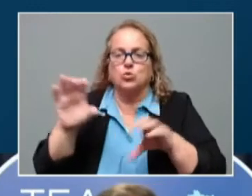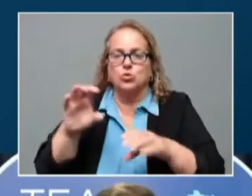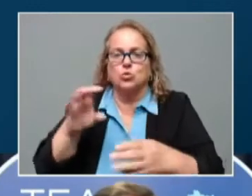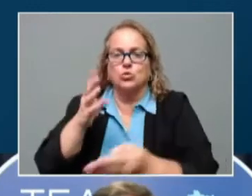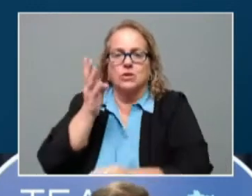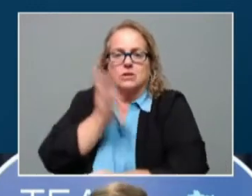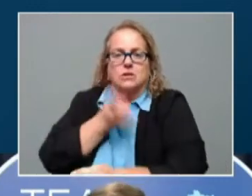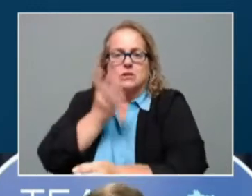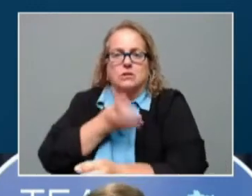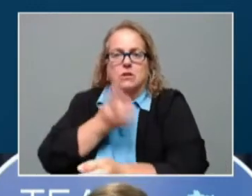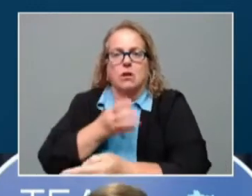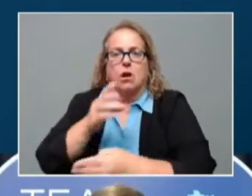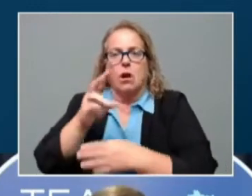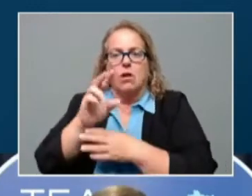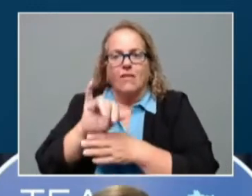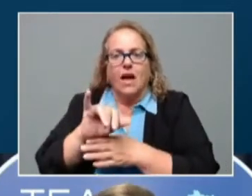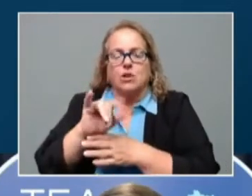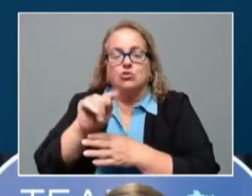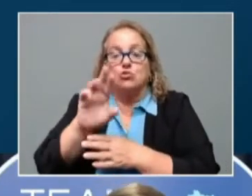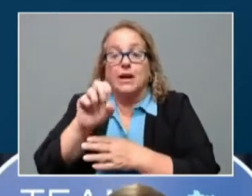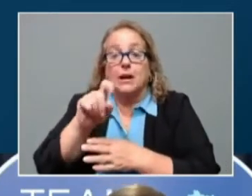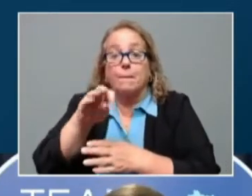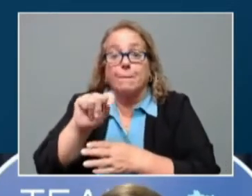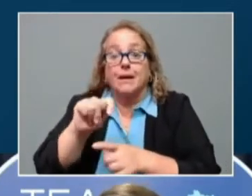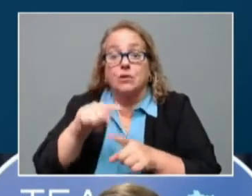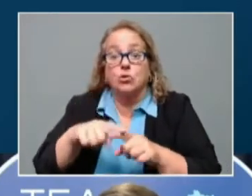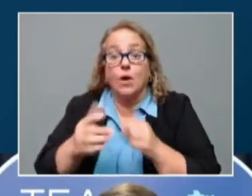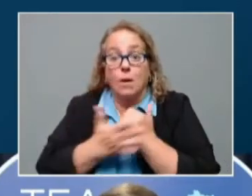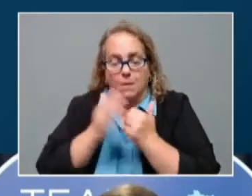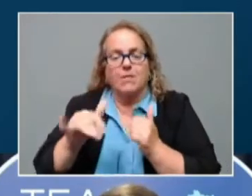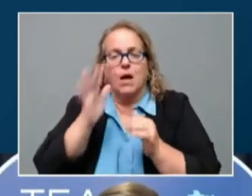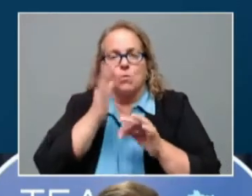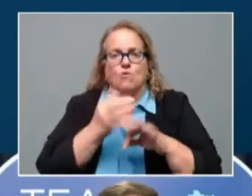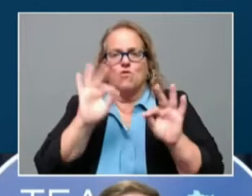frees up just like we do with testing and the guard and the nursing student.